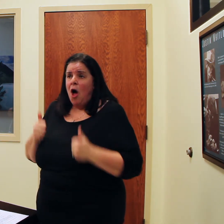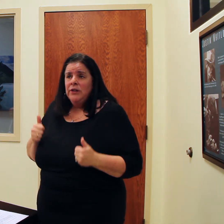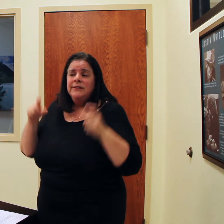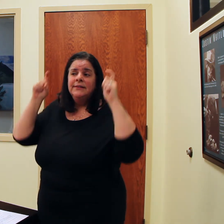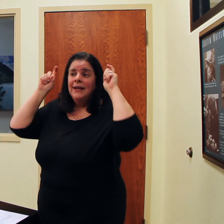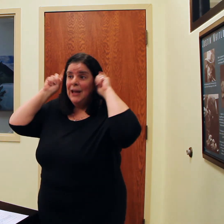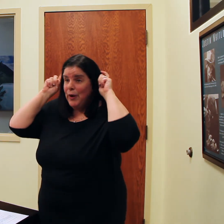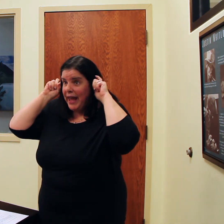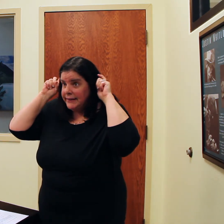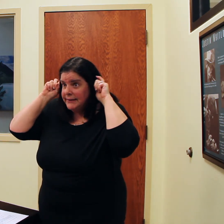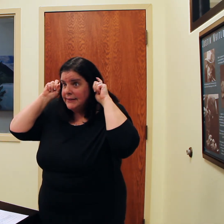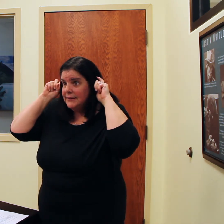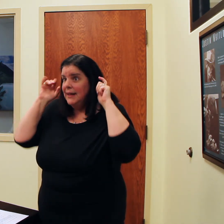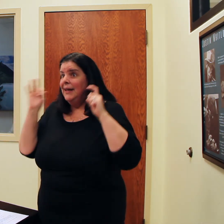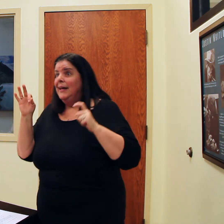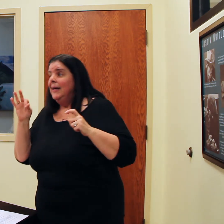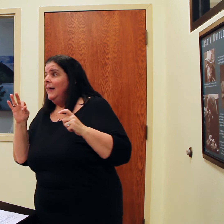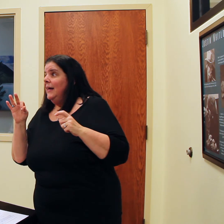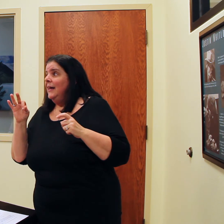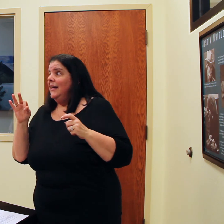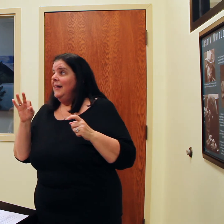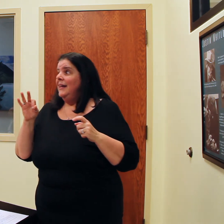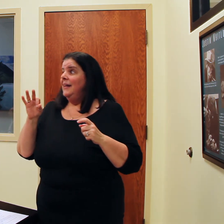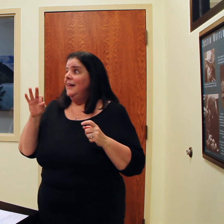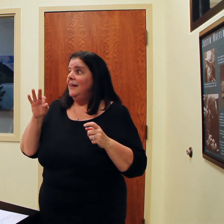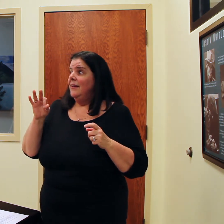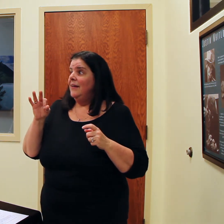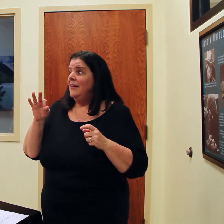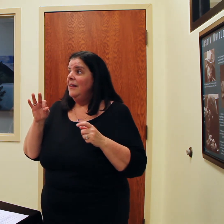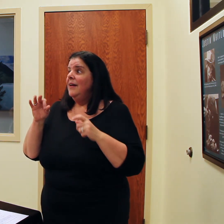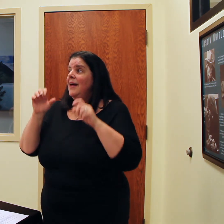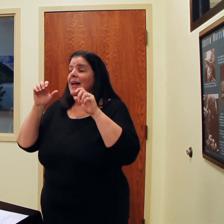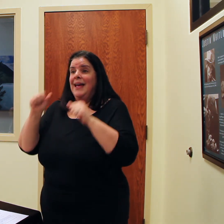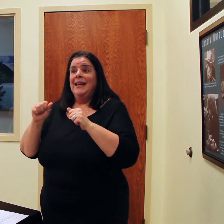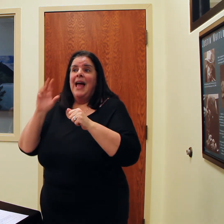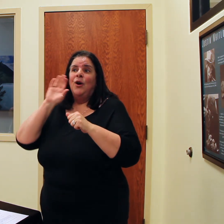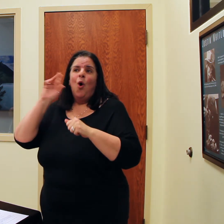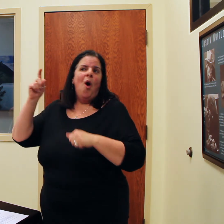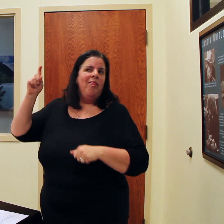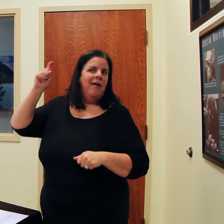if they're moving or you need to move for them, it can go on their tele-quell switch